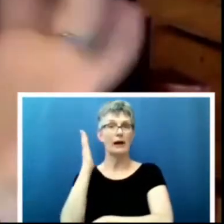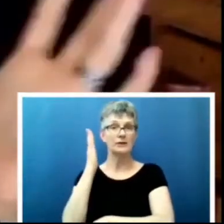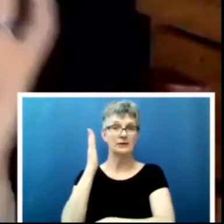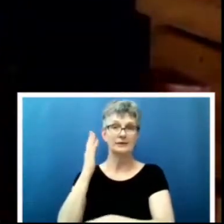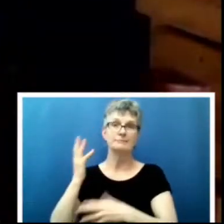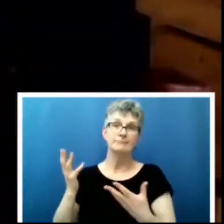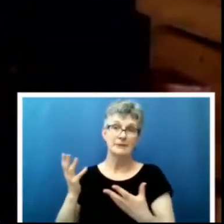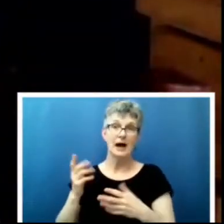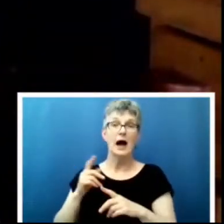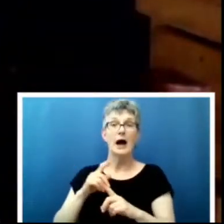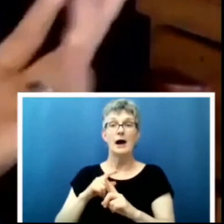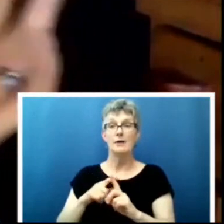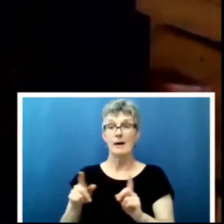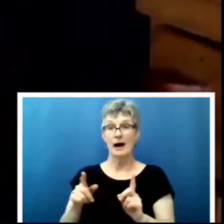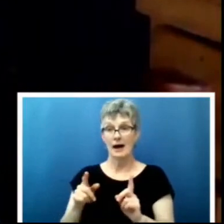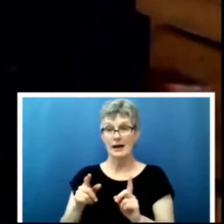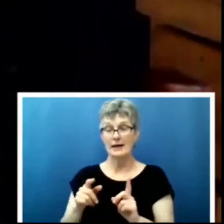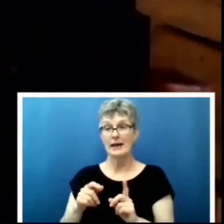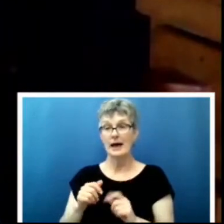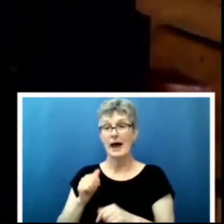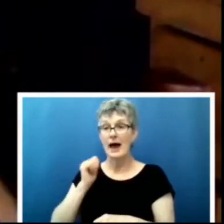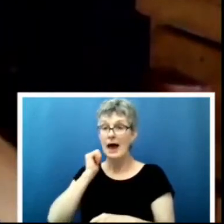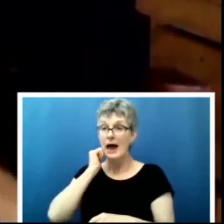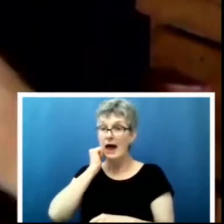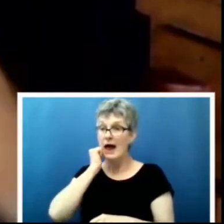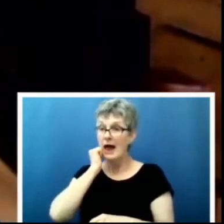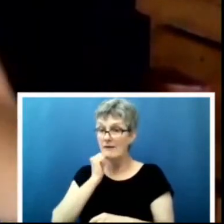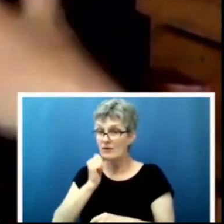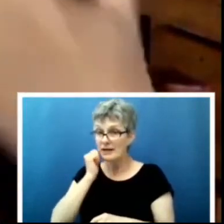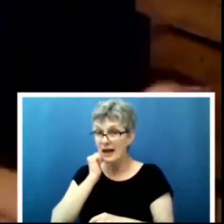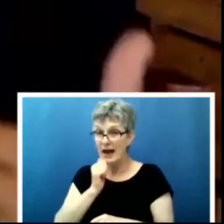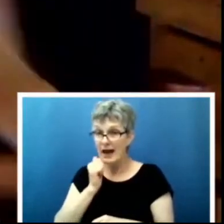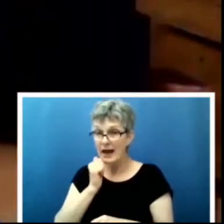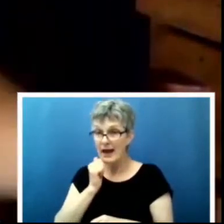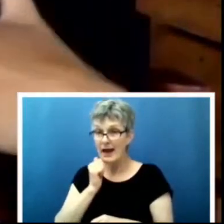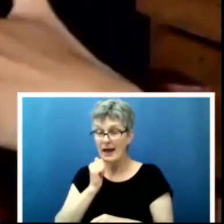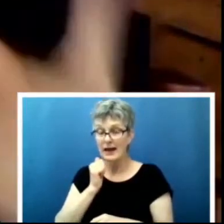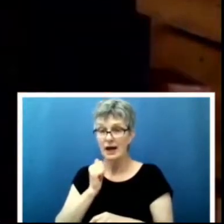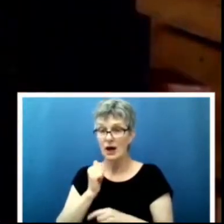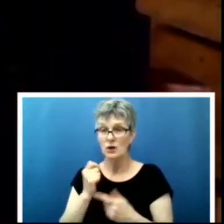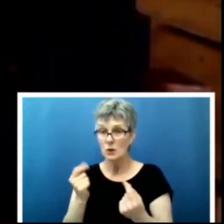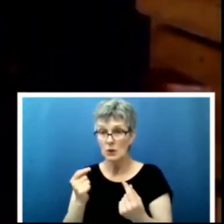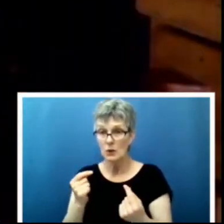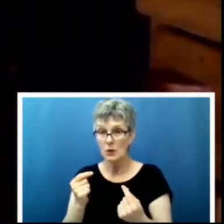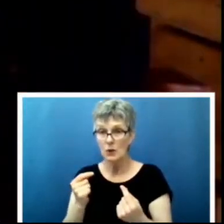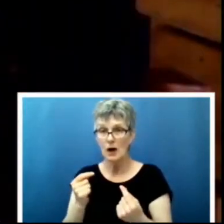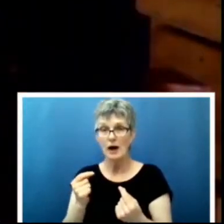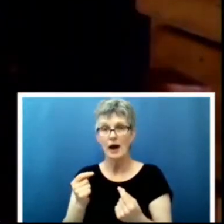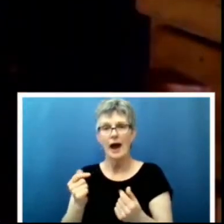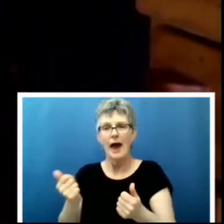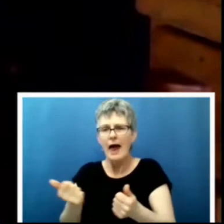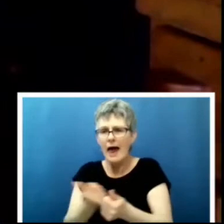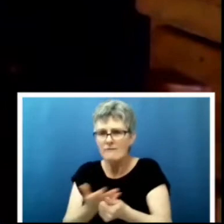a good colleague of mine who's a metropath and he was, it's just bringing consciousness and awareness to everything you do which is a mediation.